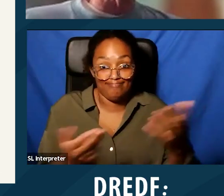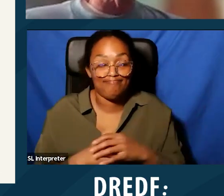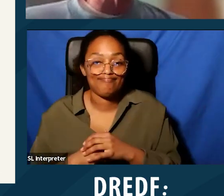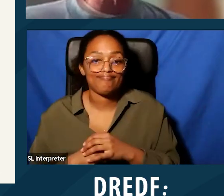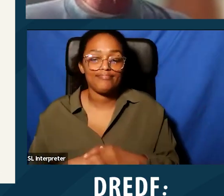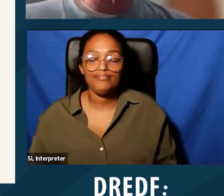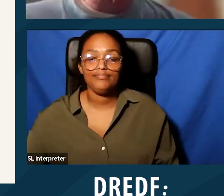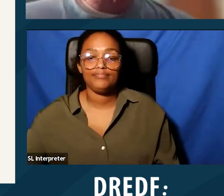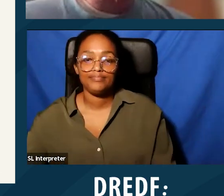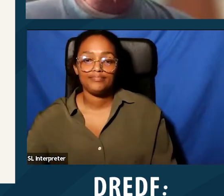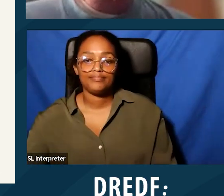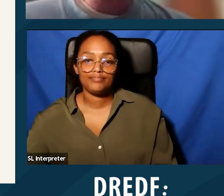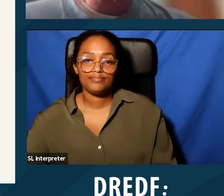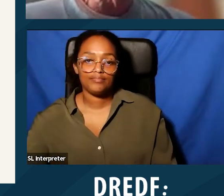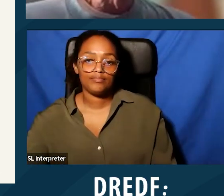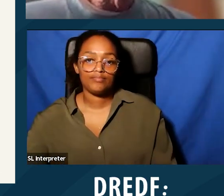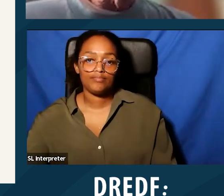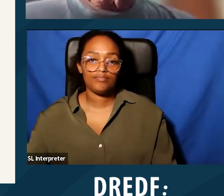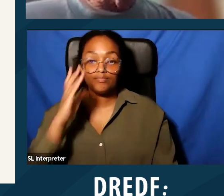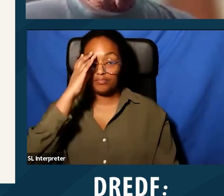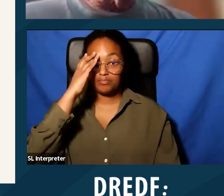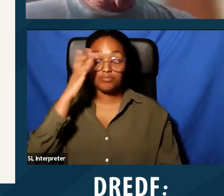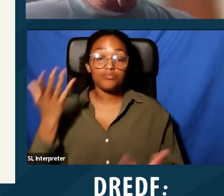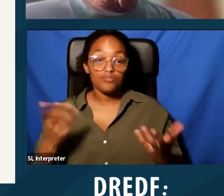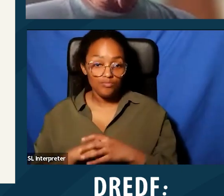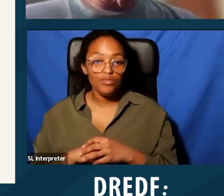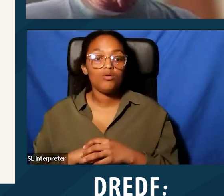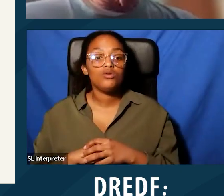So, here's an example e‑mail. I know this is going to be sent to everyone, so if it's okay,